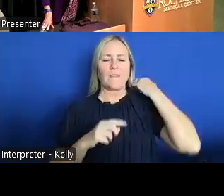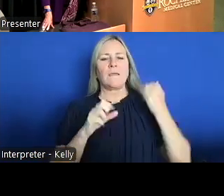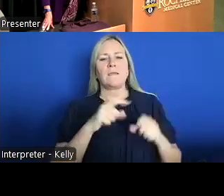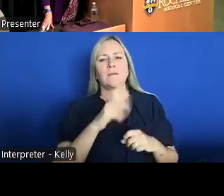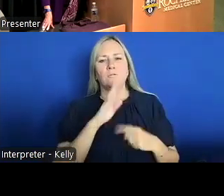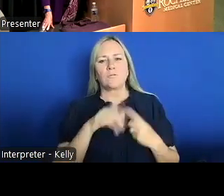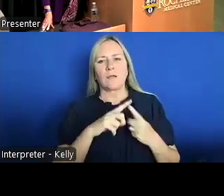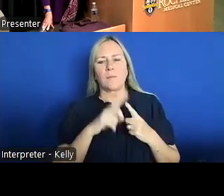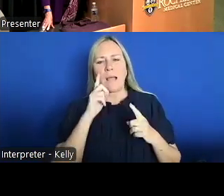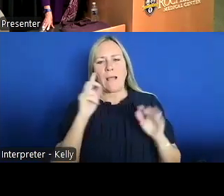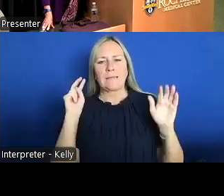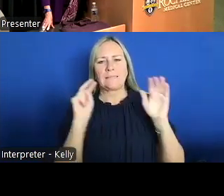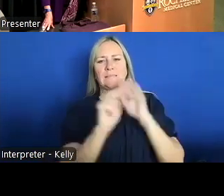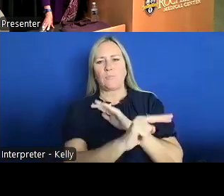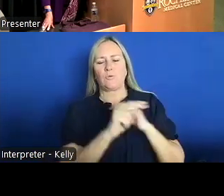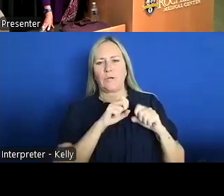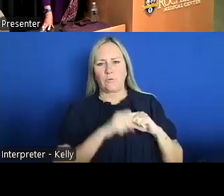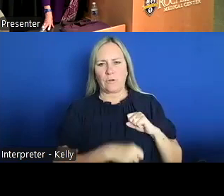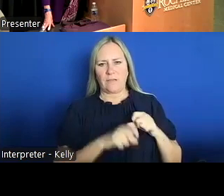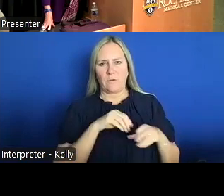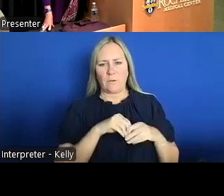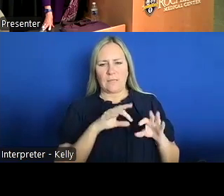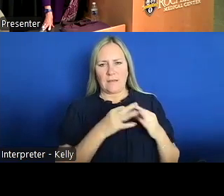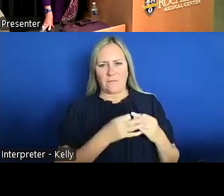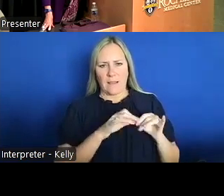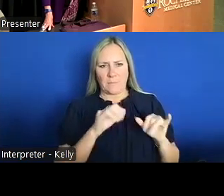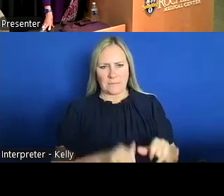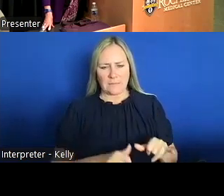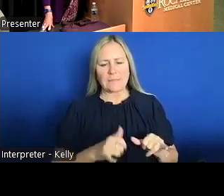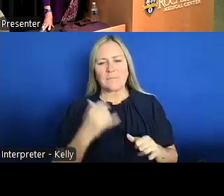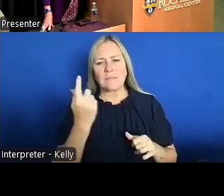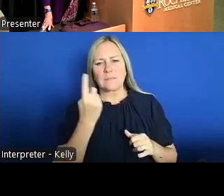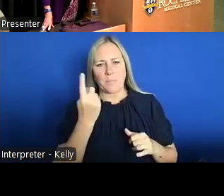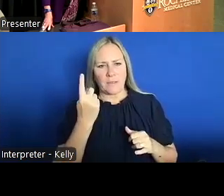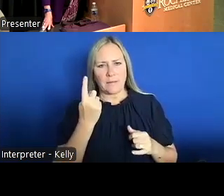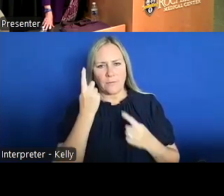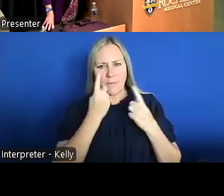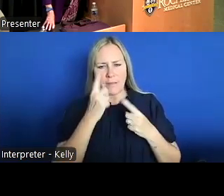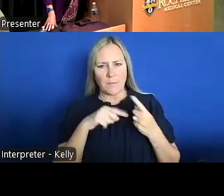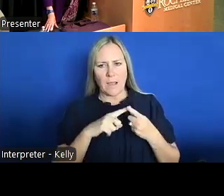challenges things to consider for example a person with a terminal cancer diagnosis and